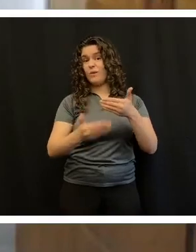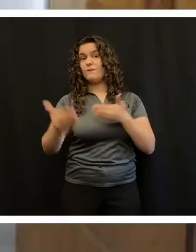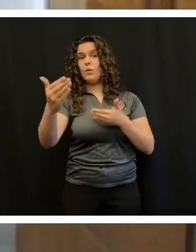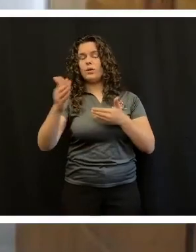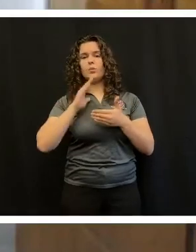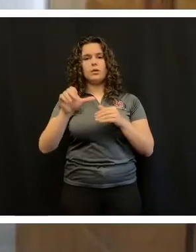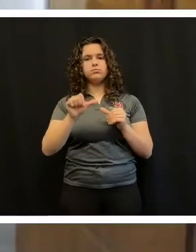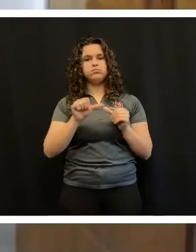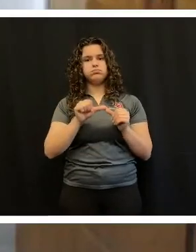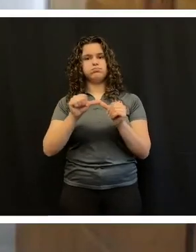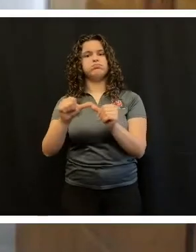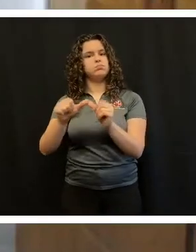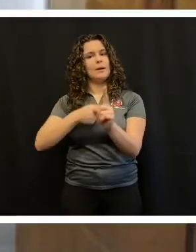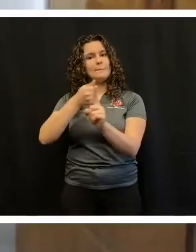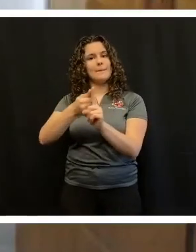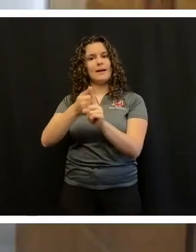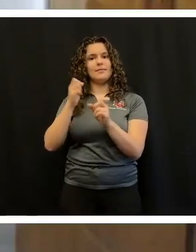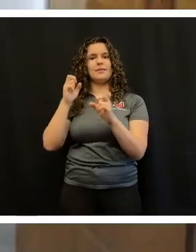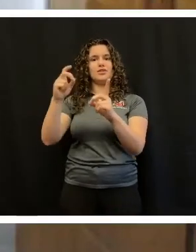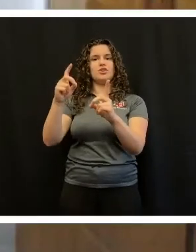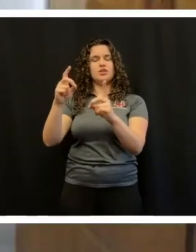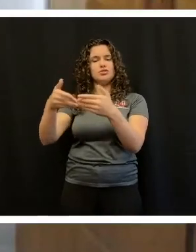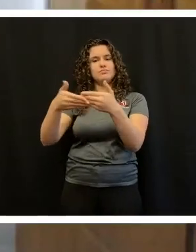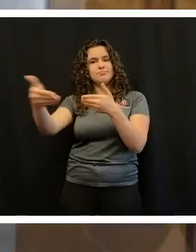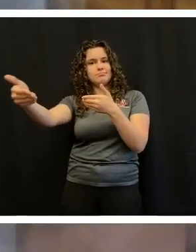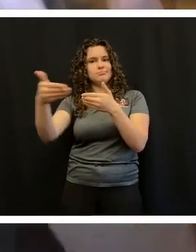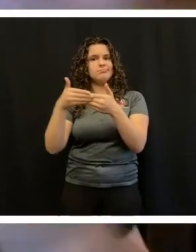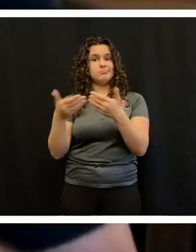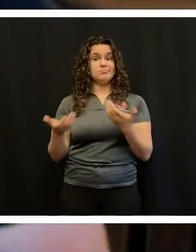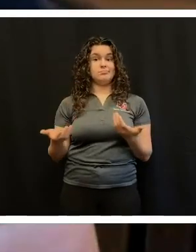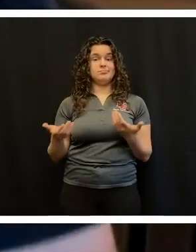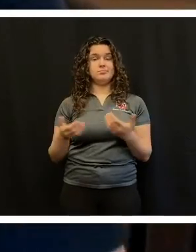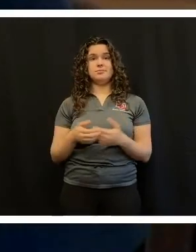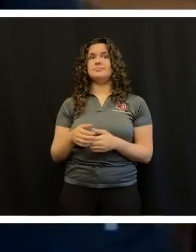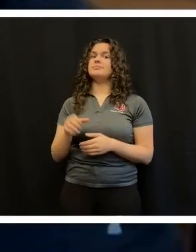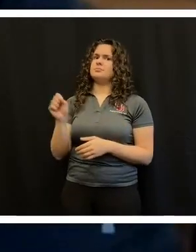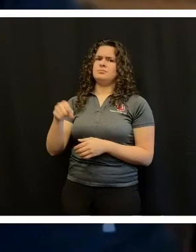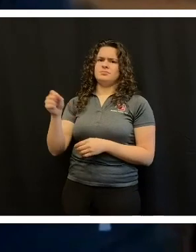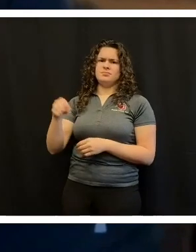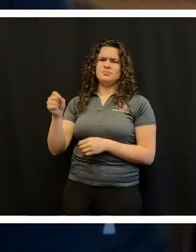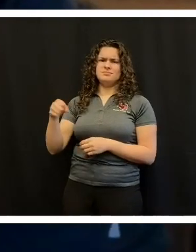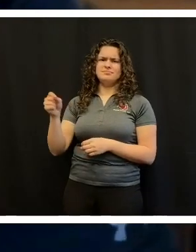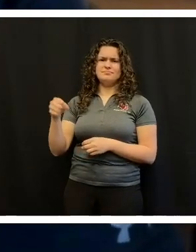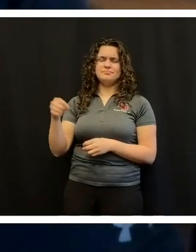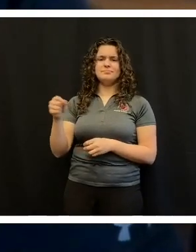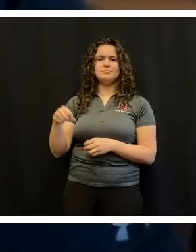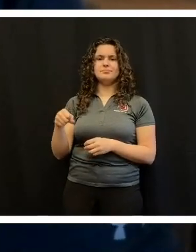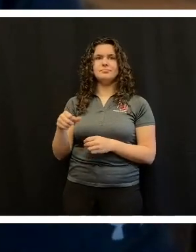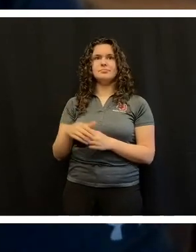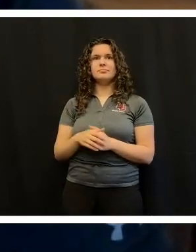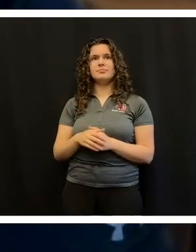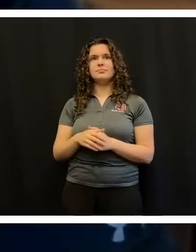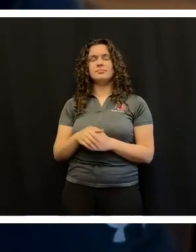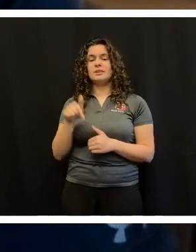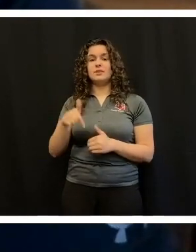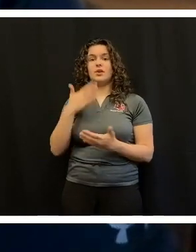in the educational platform as we go forward. Well, yeah. Let me just, this is a great opportunity to give a shout out